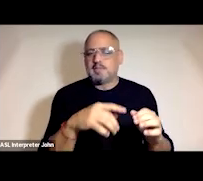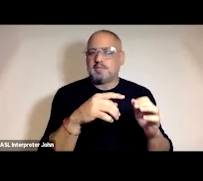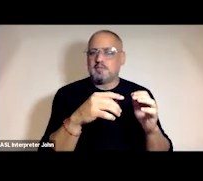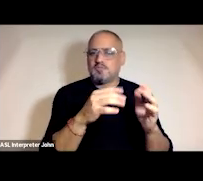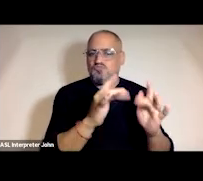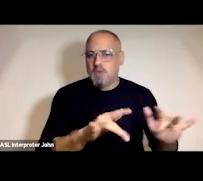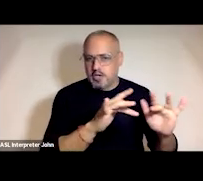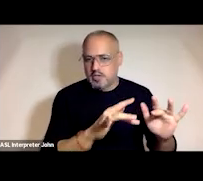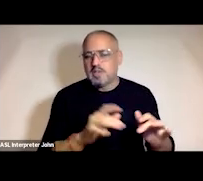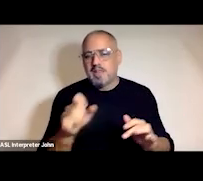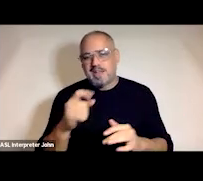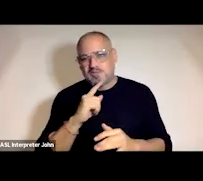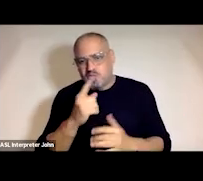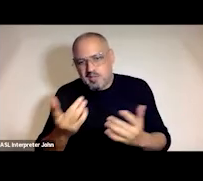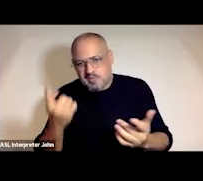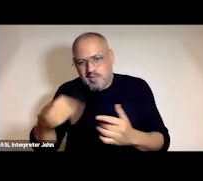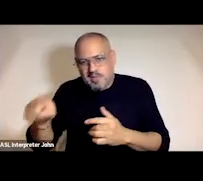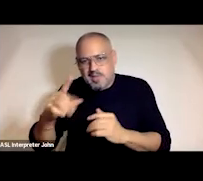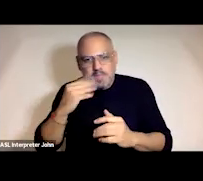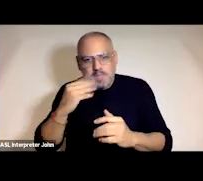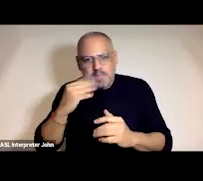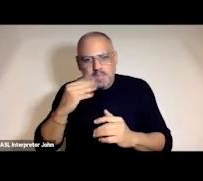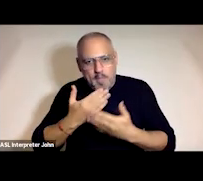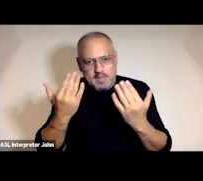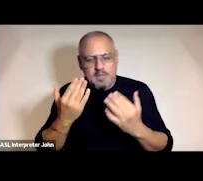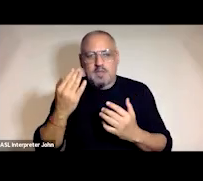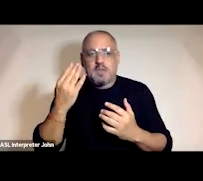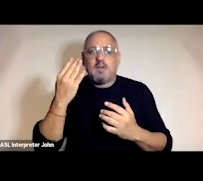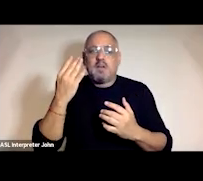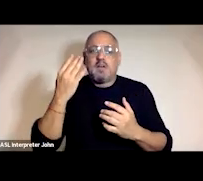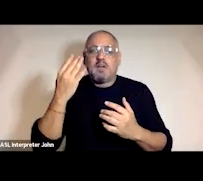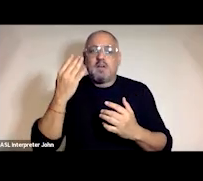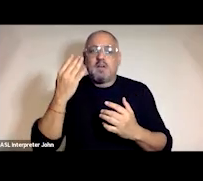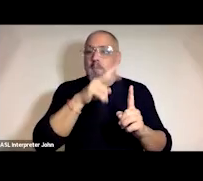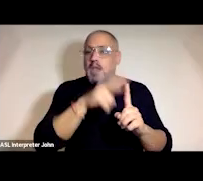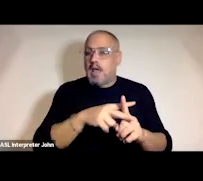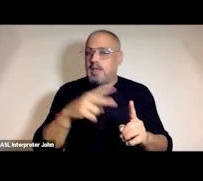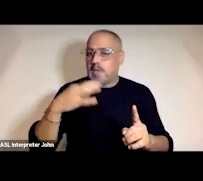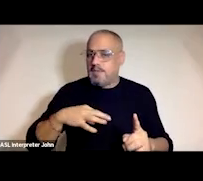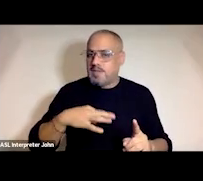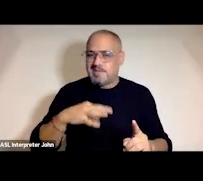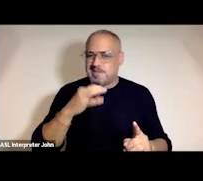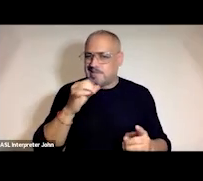that are experiencing homelessness. But when it comes to applying for disability benefits, it's not really relevant to their claim